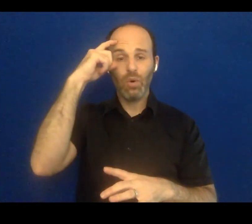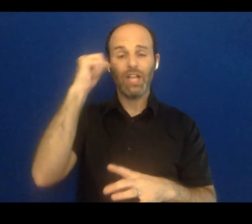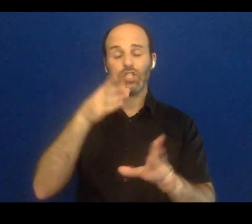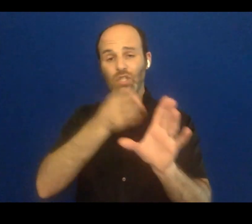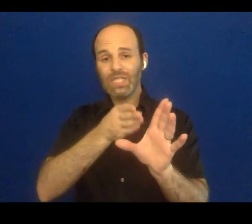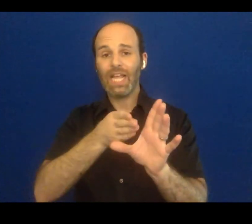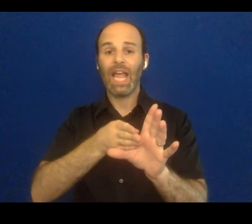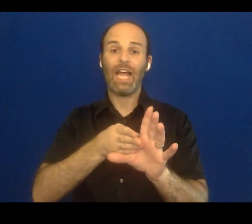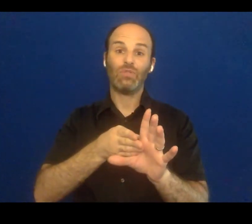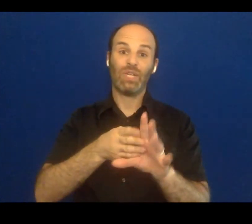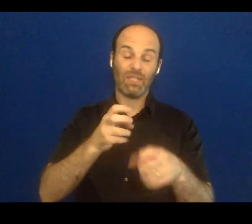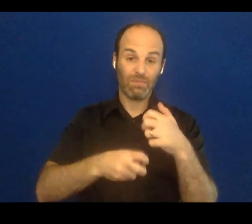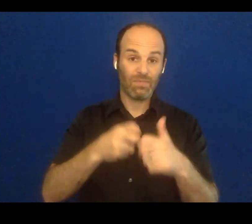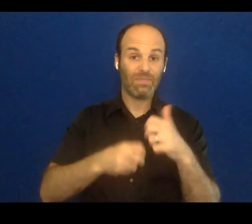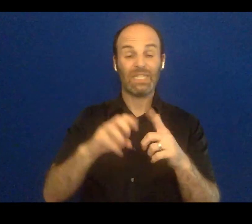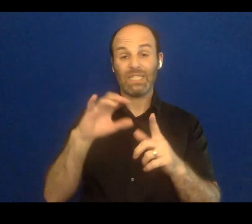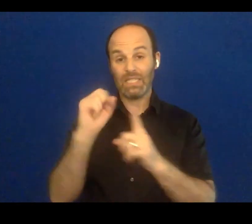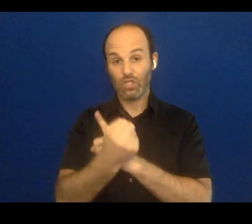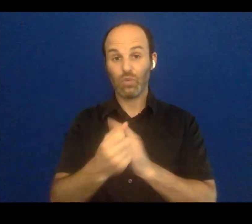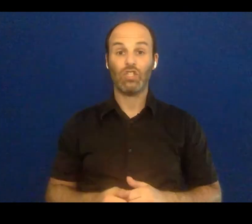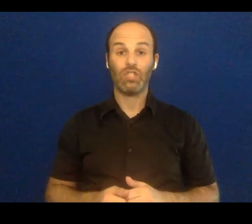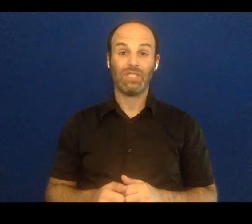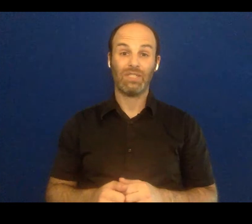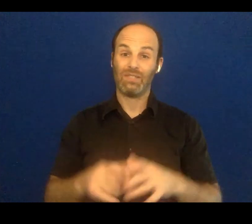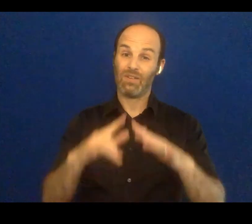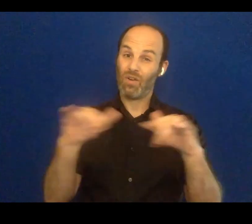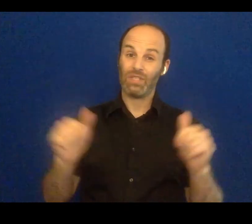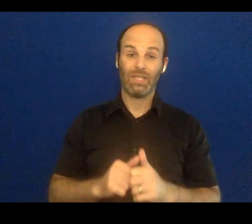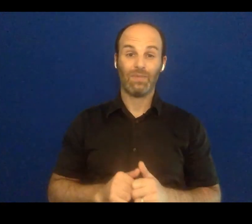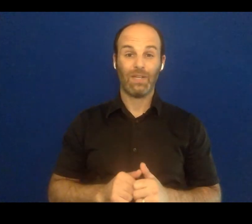AND IT IS A TEAM THAT IS I THINK